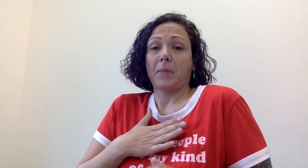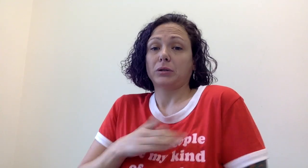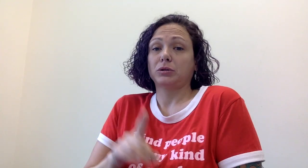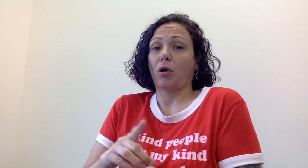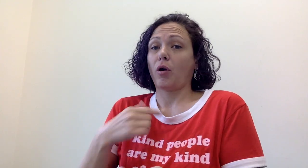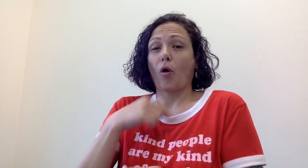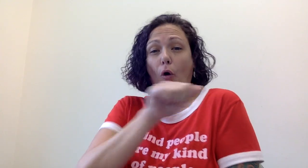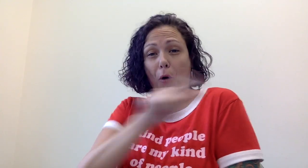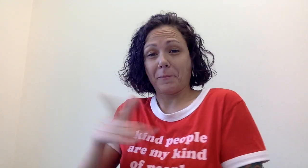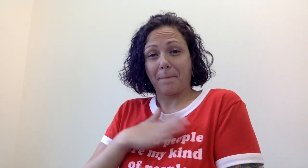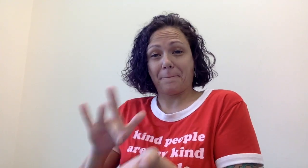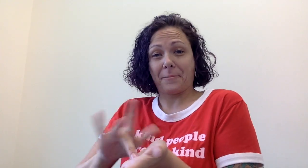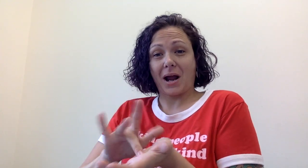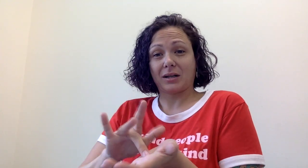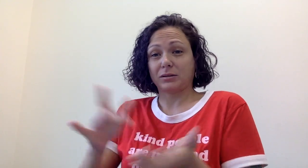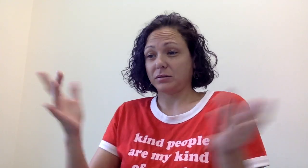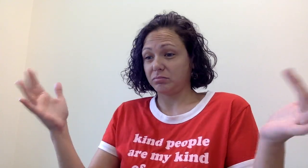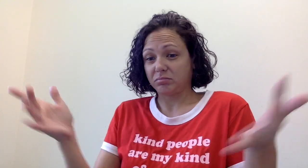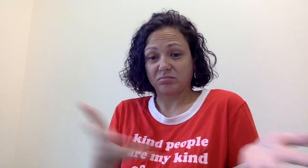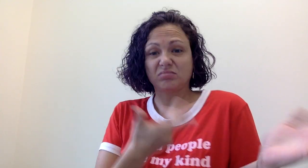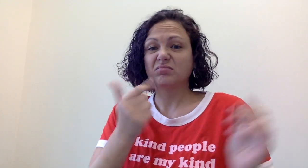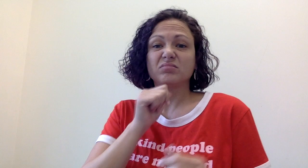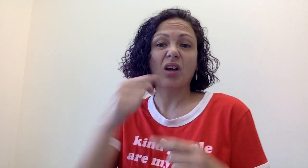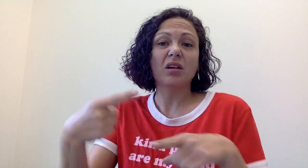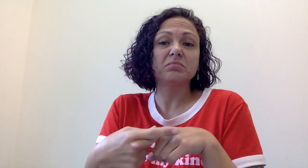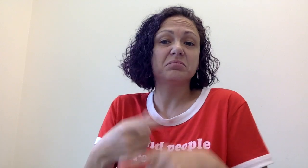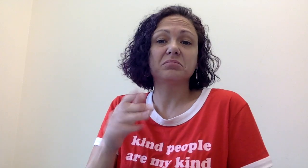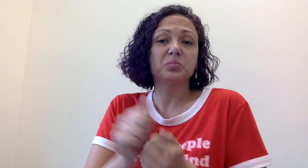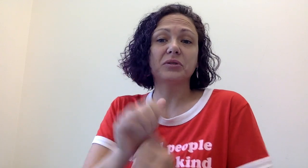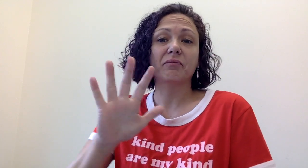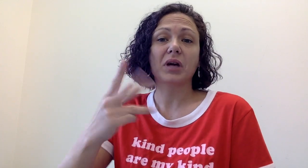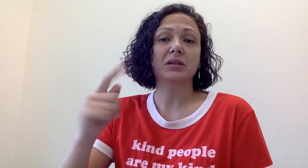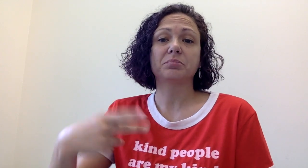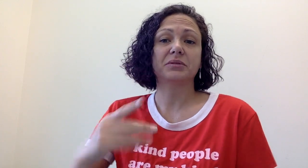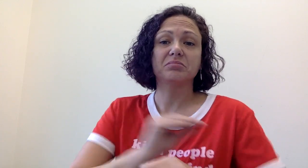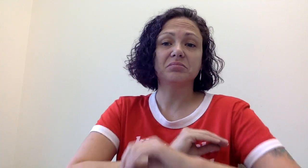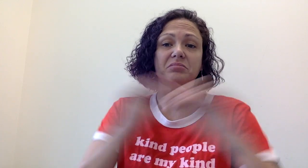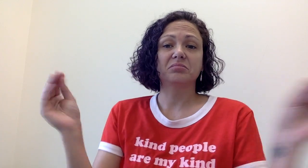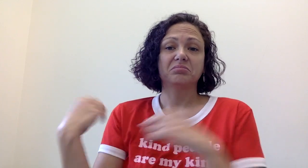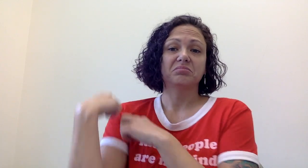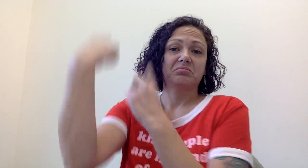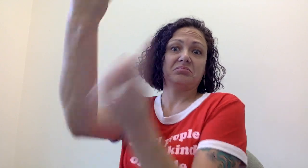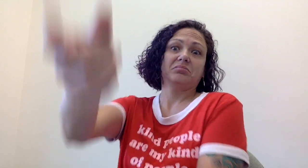Personally, 5-HTP doesn't conflict with any of my medications.